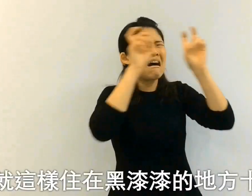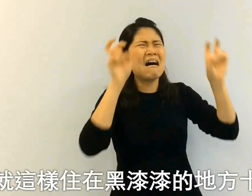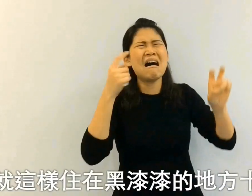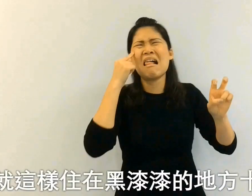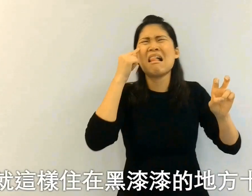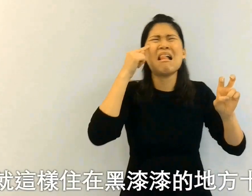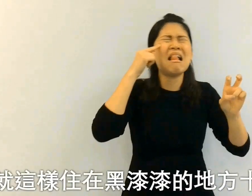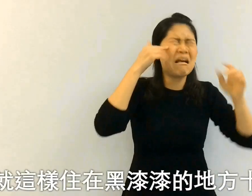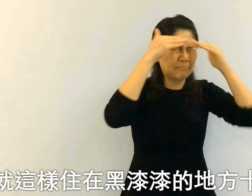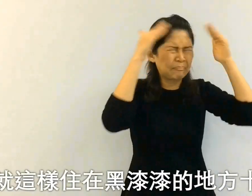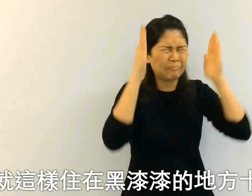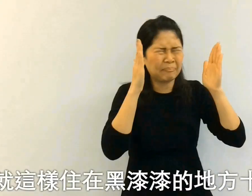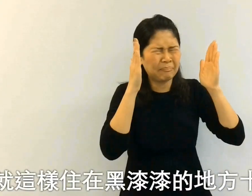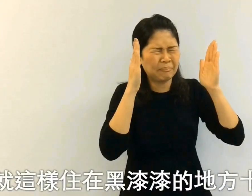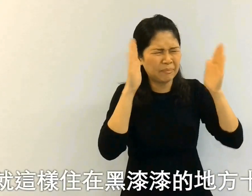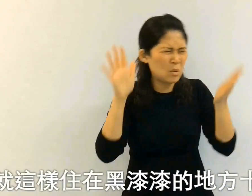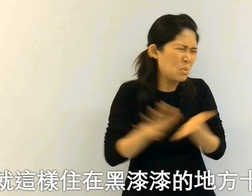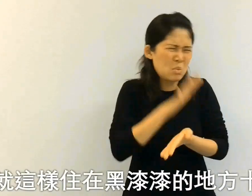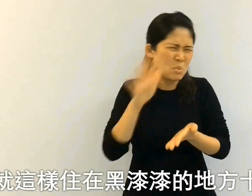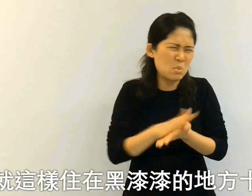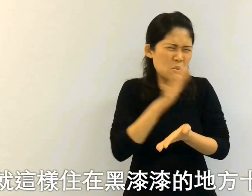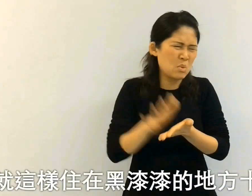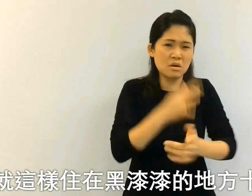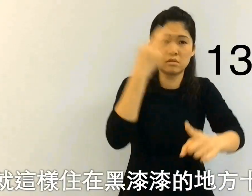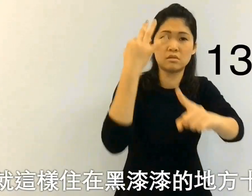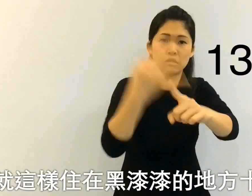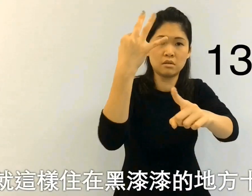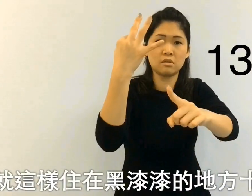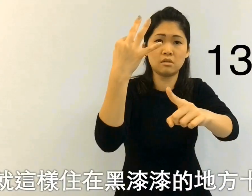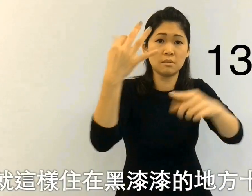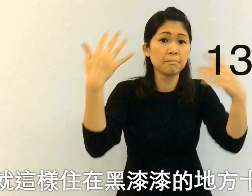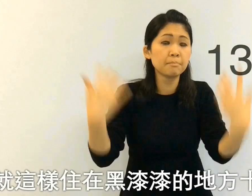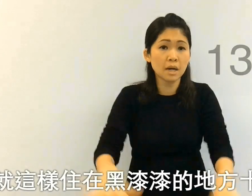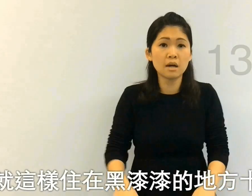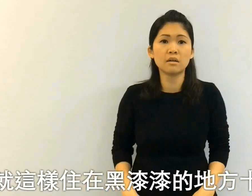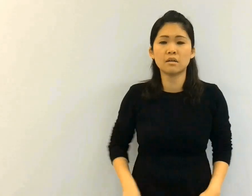Just like that, living in a dark room for thirteen long years.